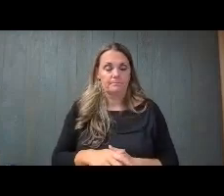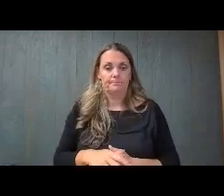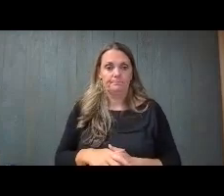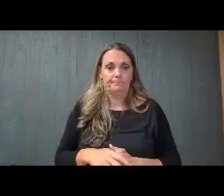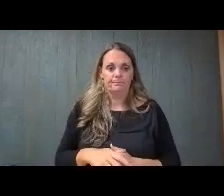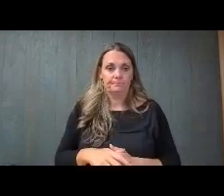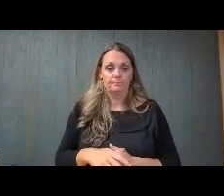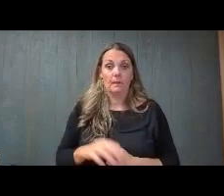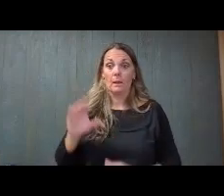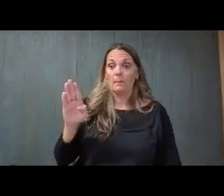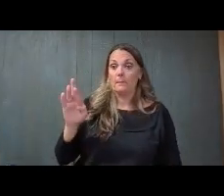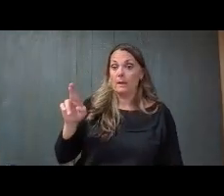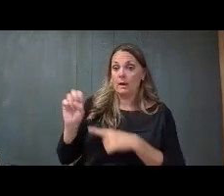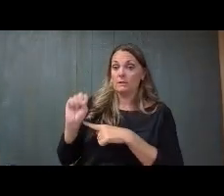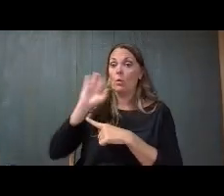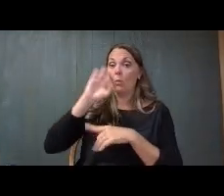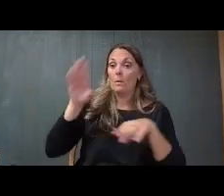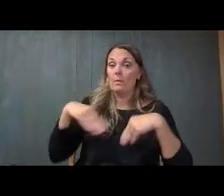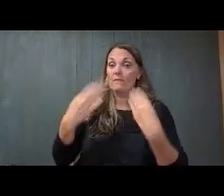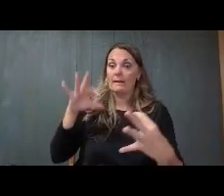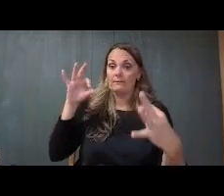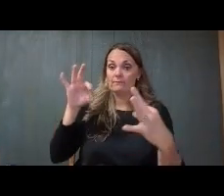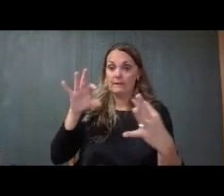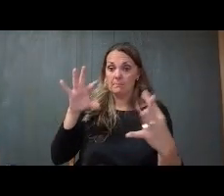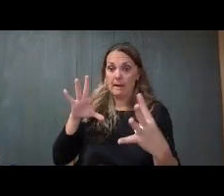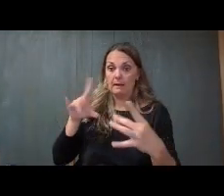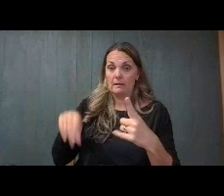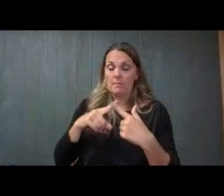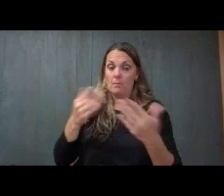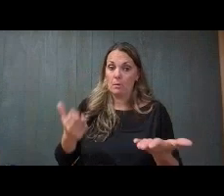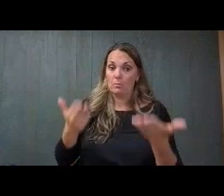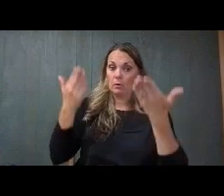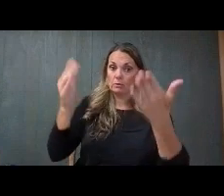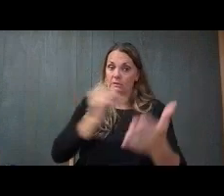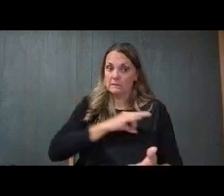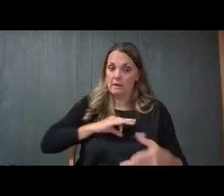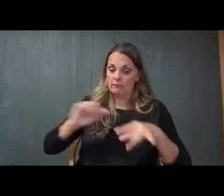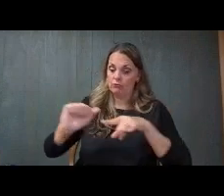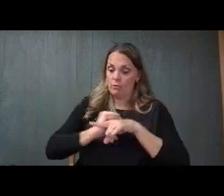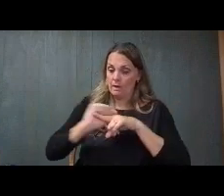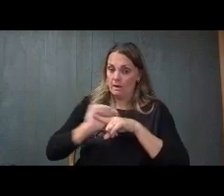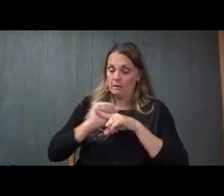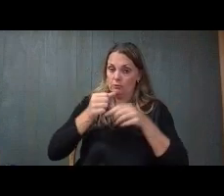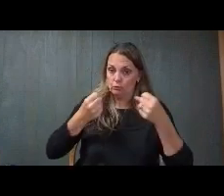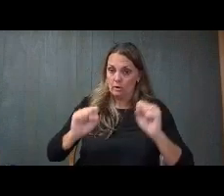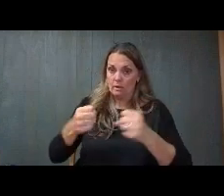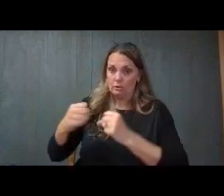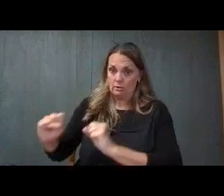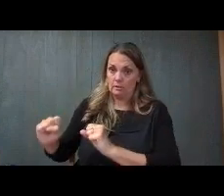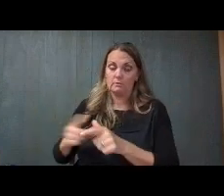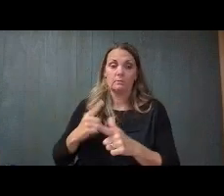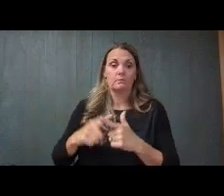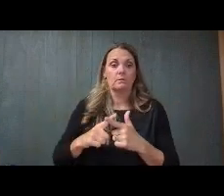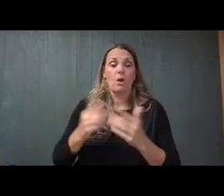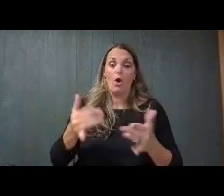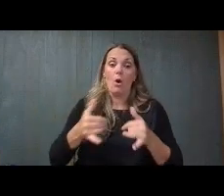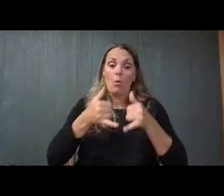The ERS will then provide feedback regarding proposed staff training strategies. Technical awarded contractors will be required